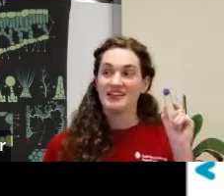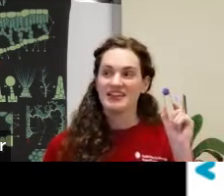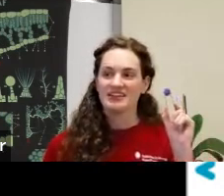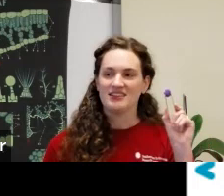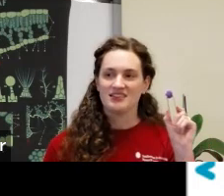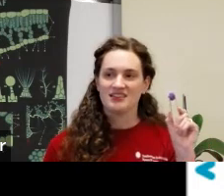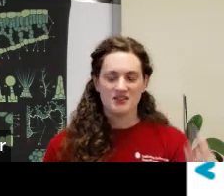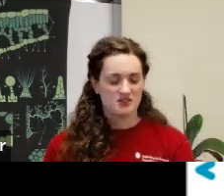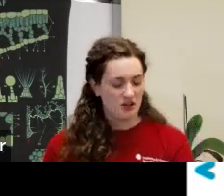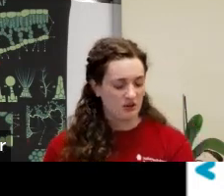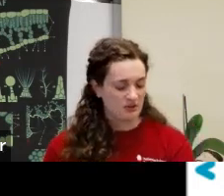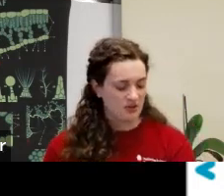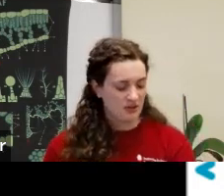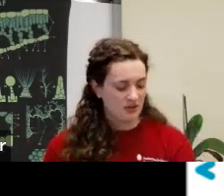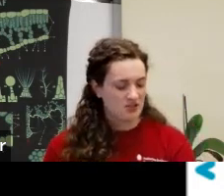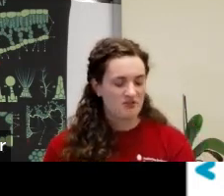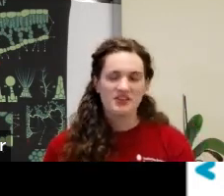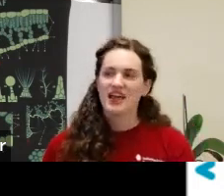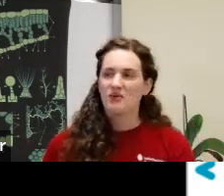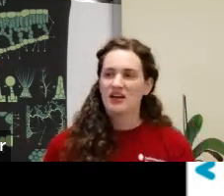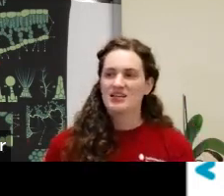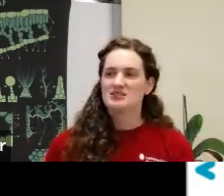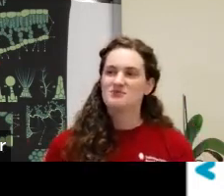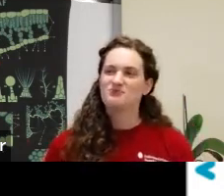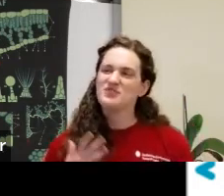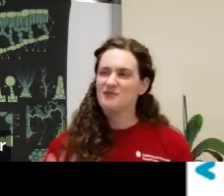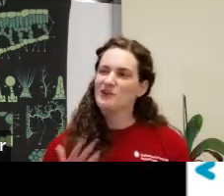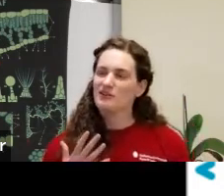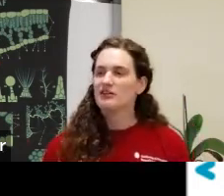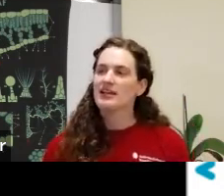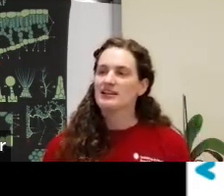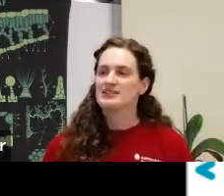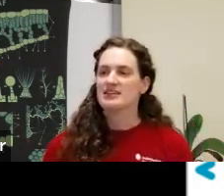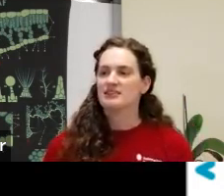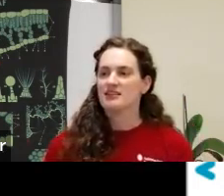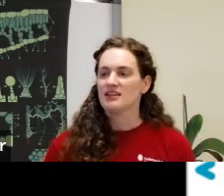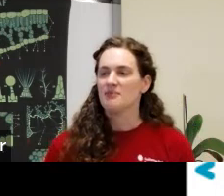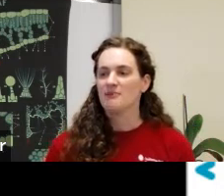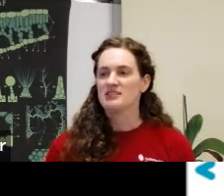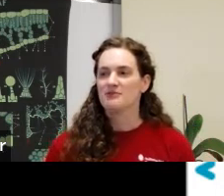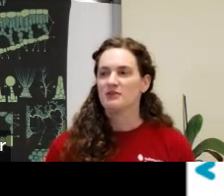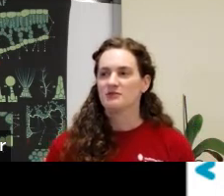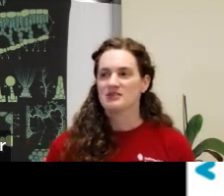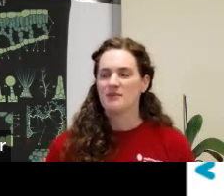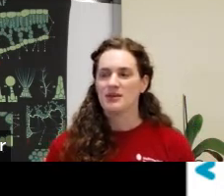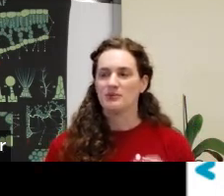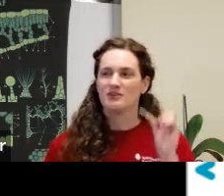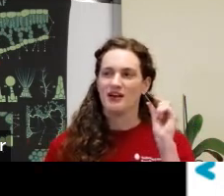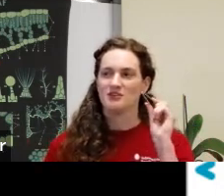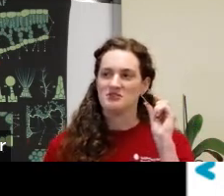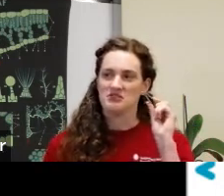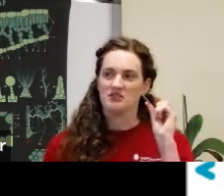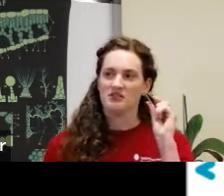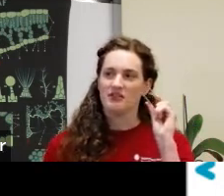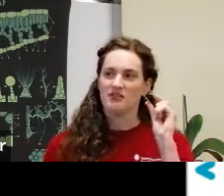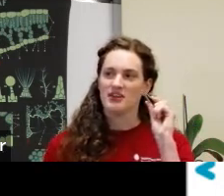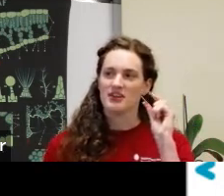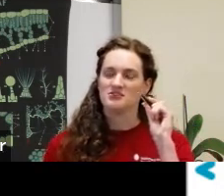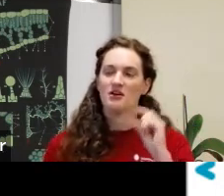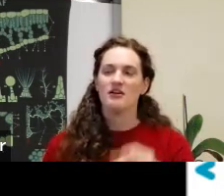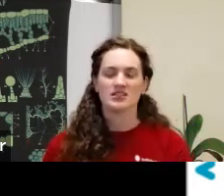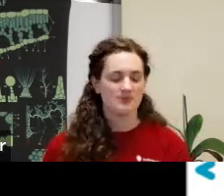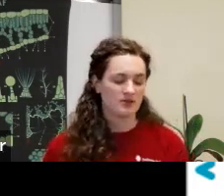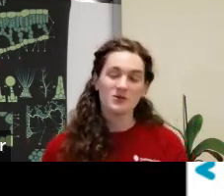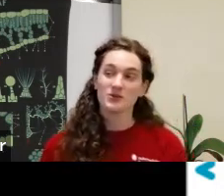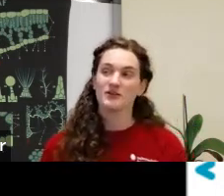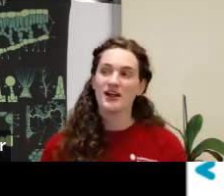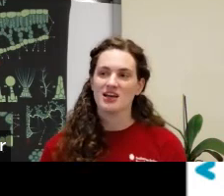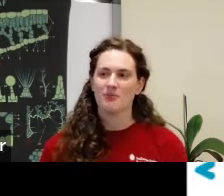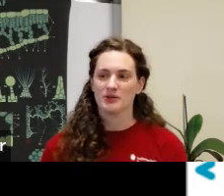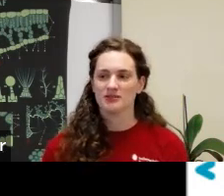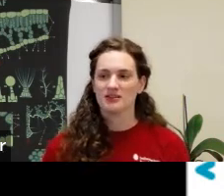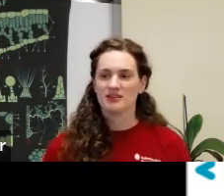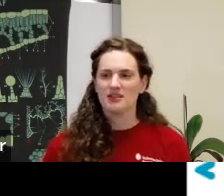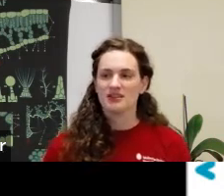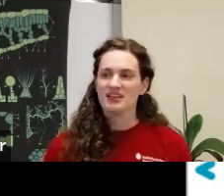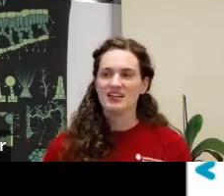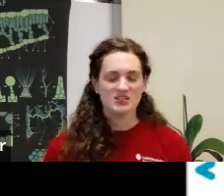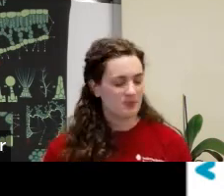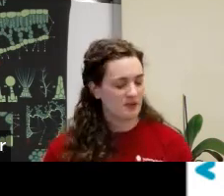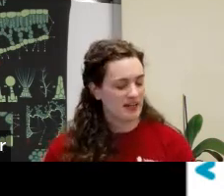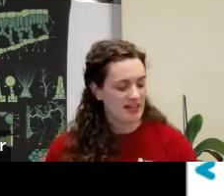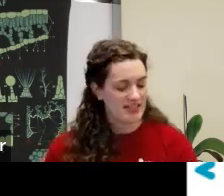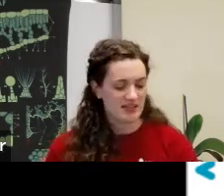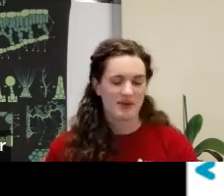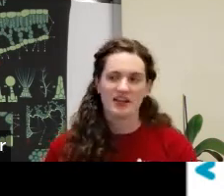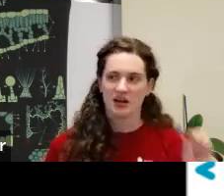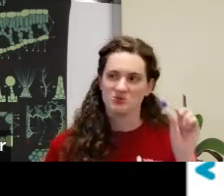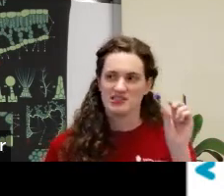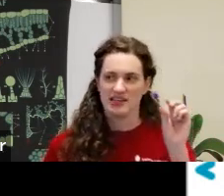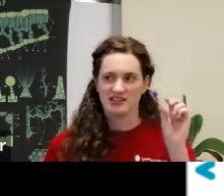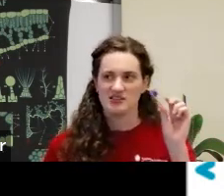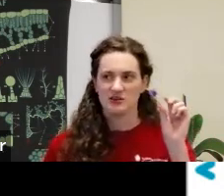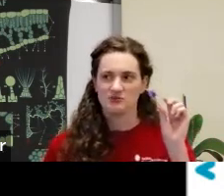Emily Borger: and eat it so do you think that was difficult or easy, it might be difficult for some people we're not used to the tongs, but if you were a grasshopper it's pretty easy to pick up just like so.